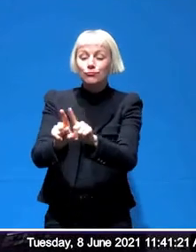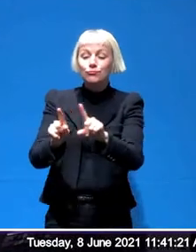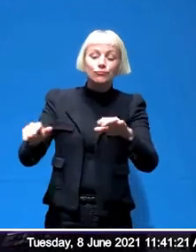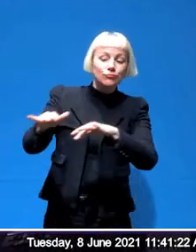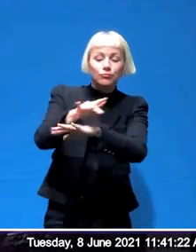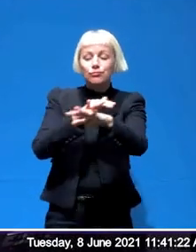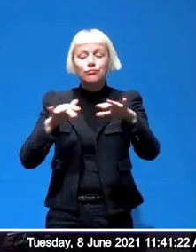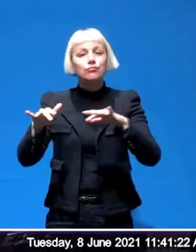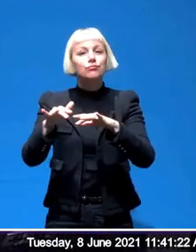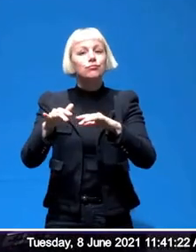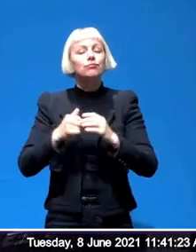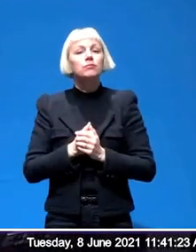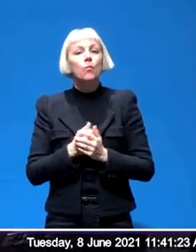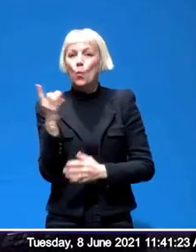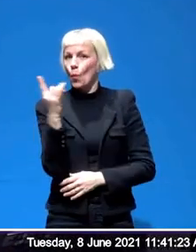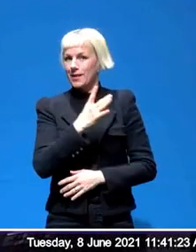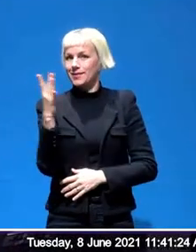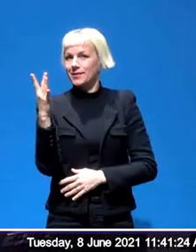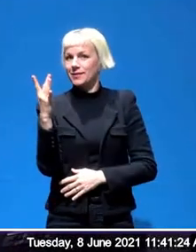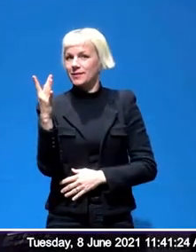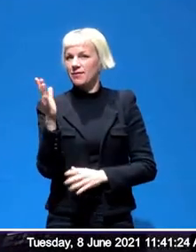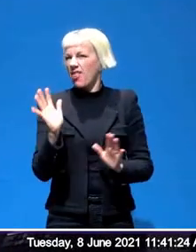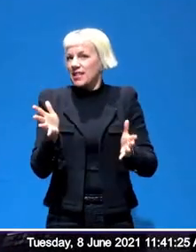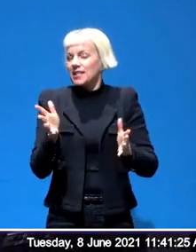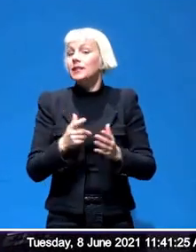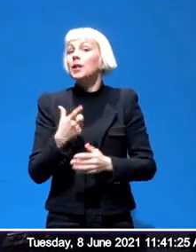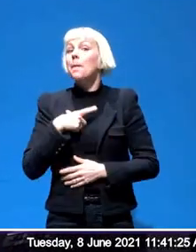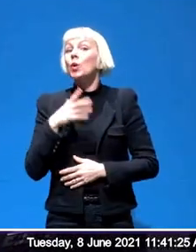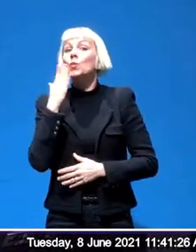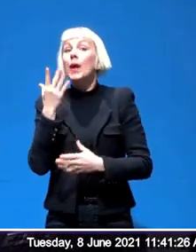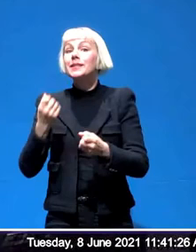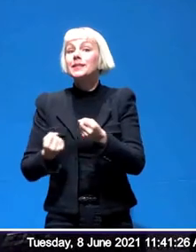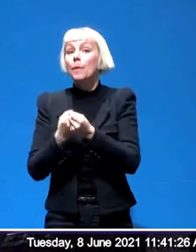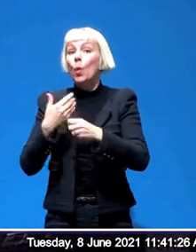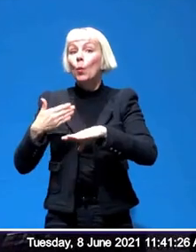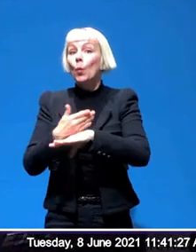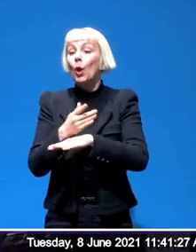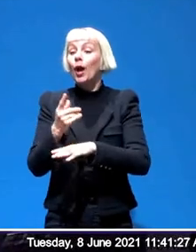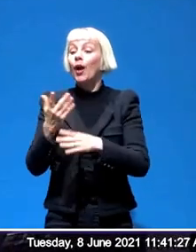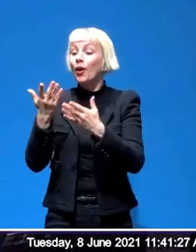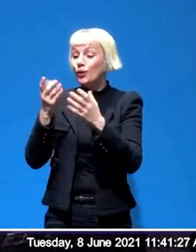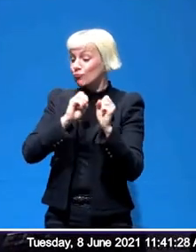But it only occurred once because when the worker went back to the house, the